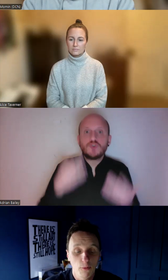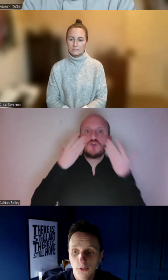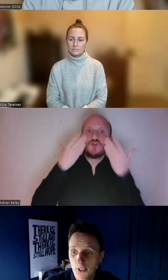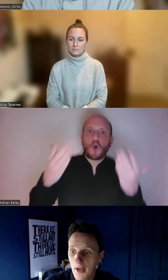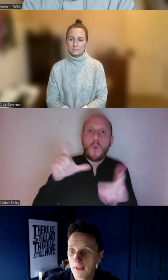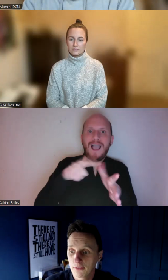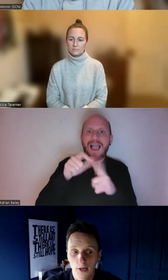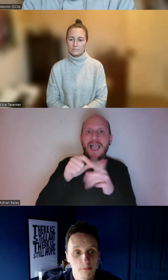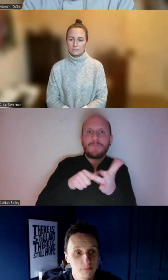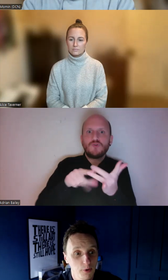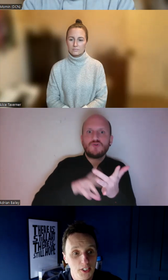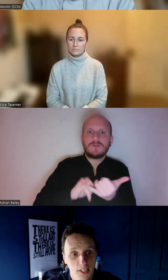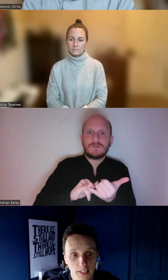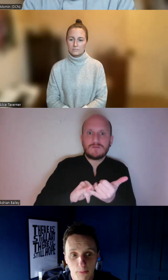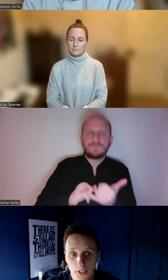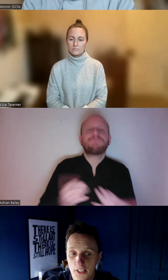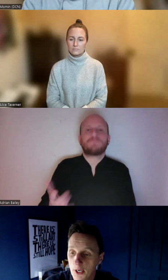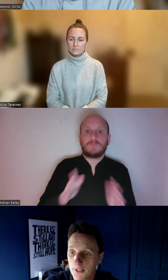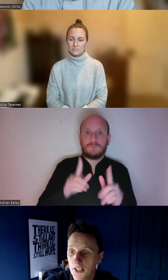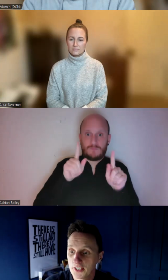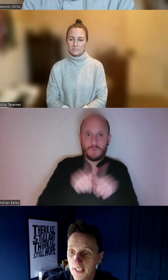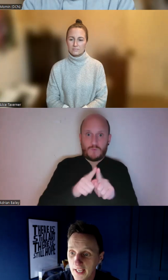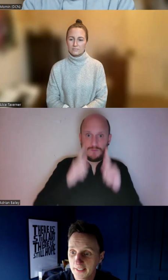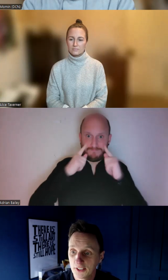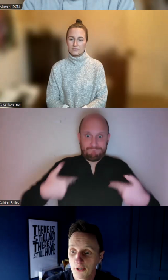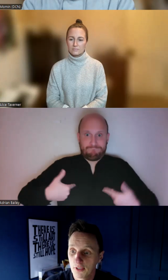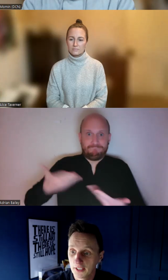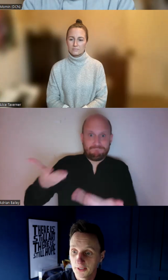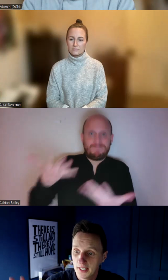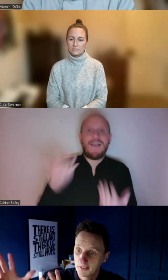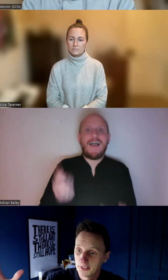We also have British Sign Language interpretation today. If you'd like to use that,